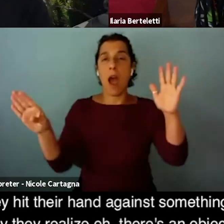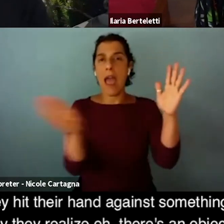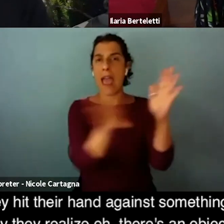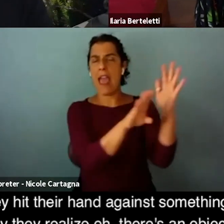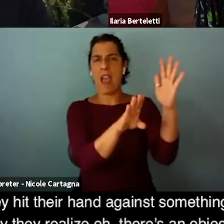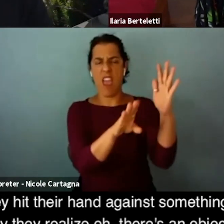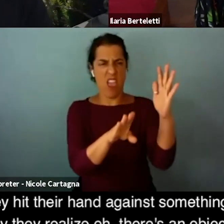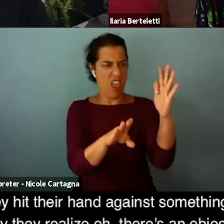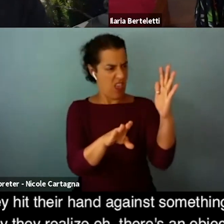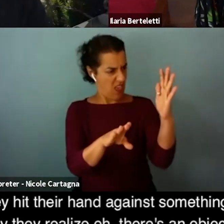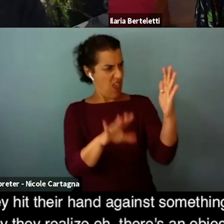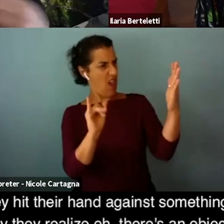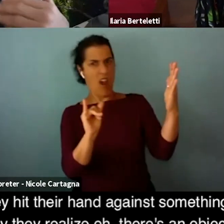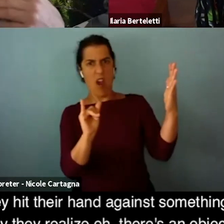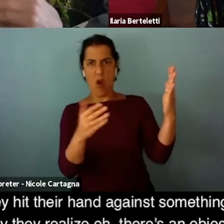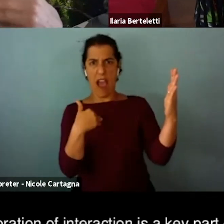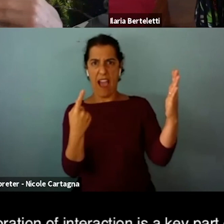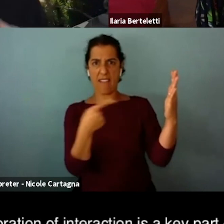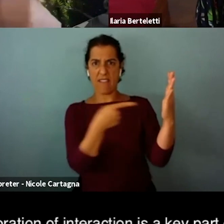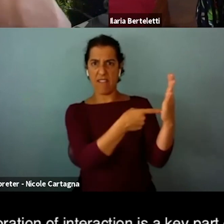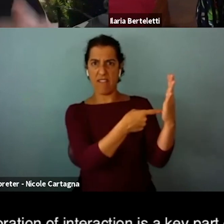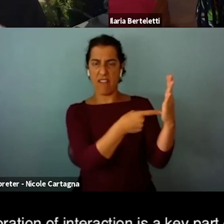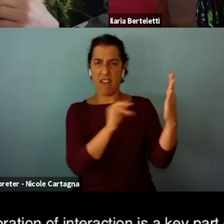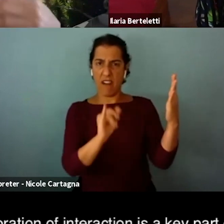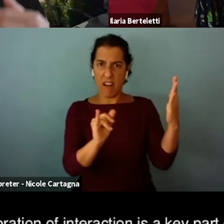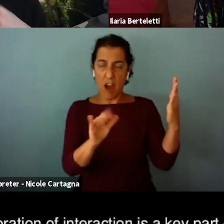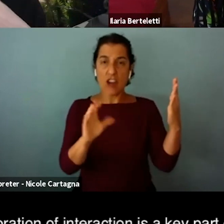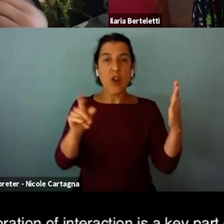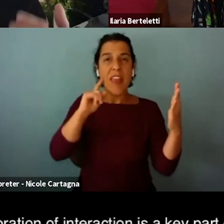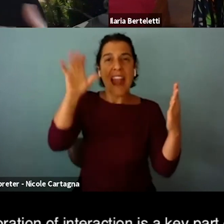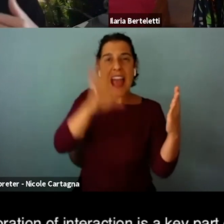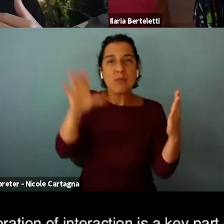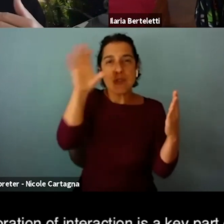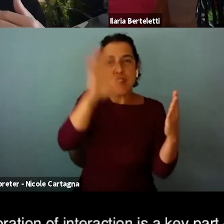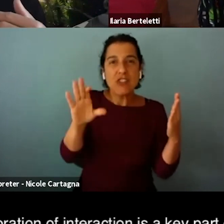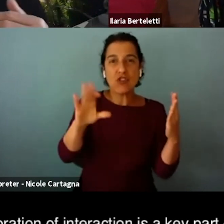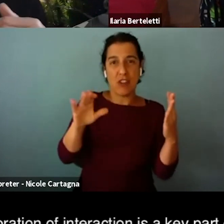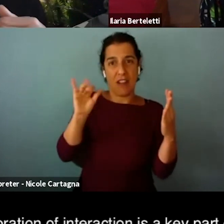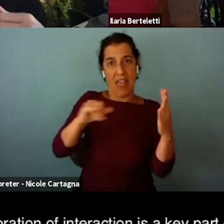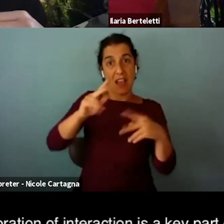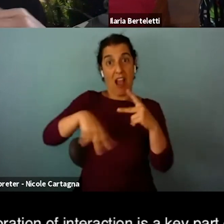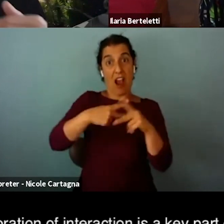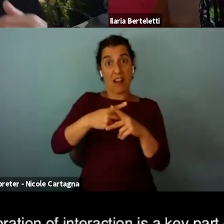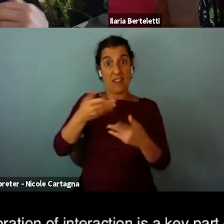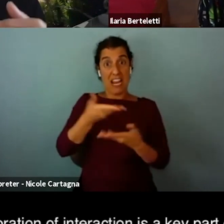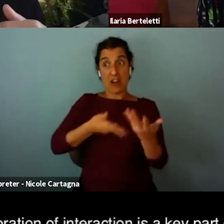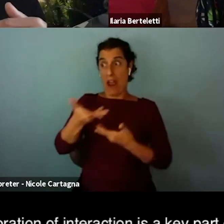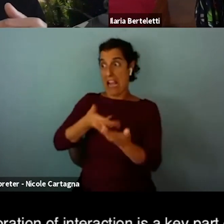oh there's an object here and so this exploration of interaction is is a key part of that learning